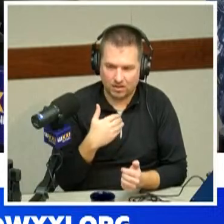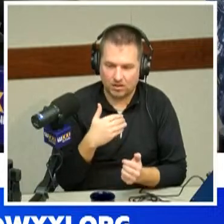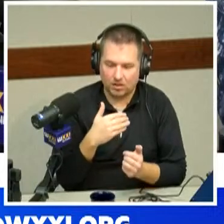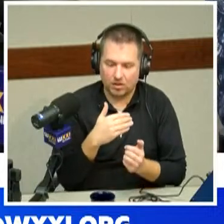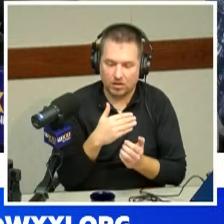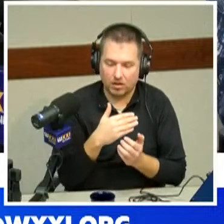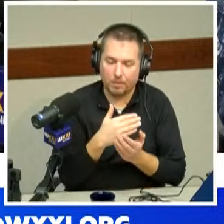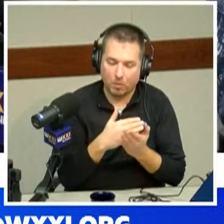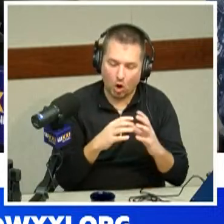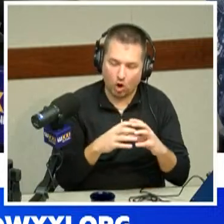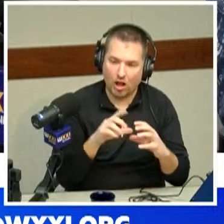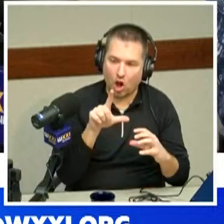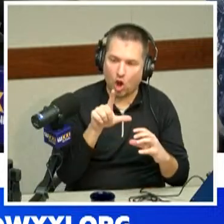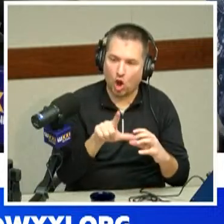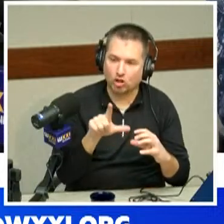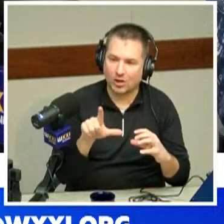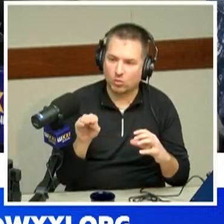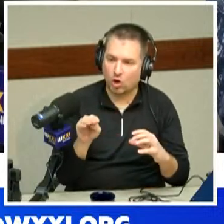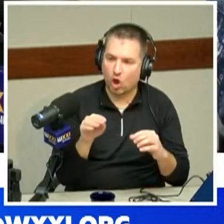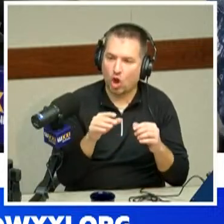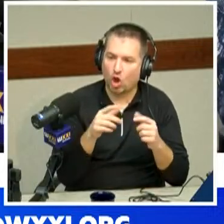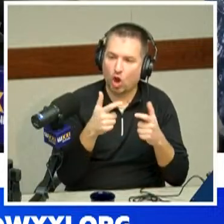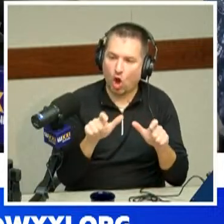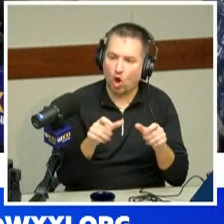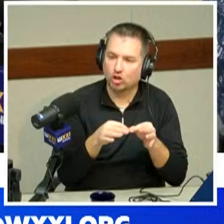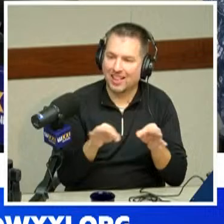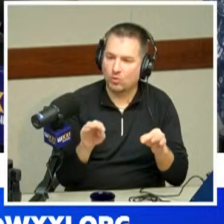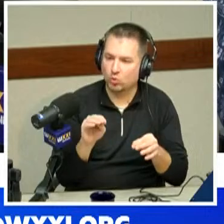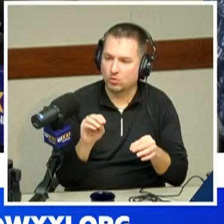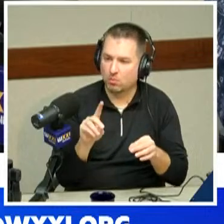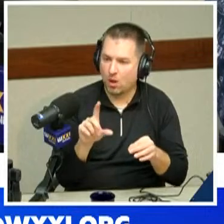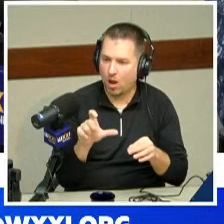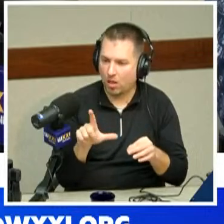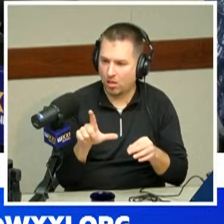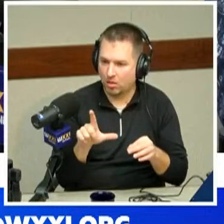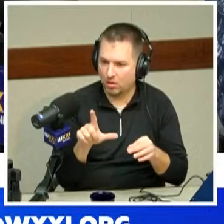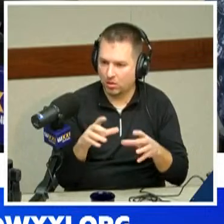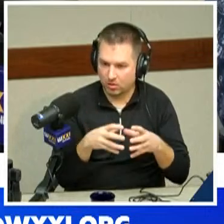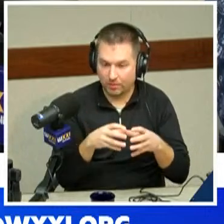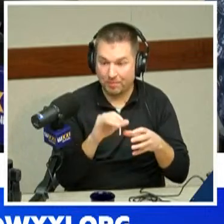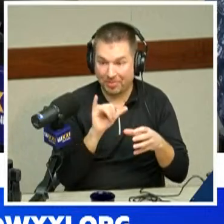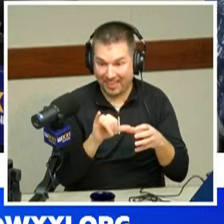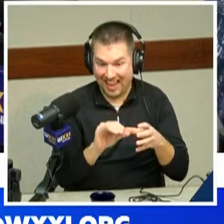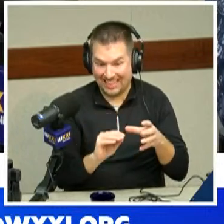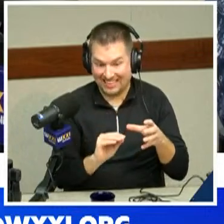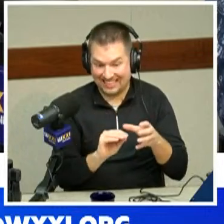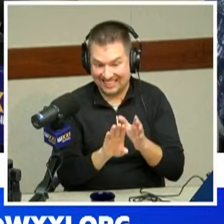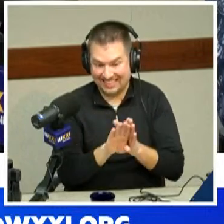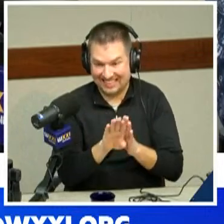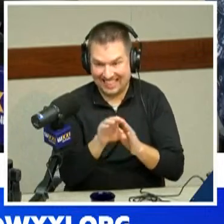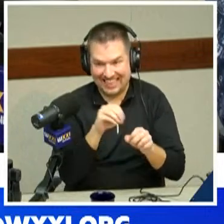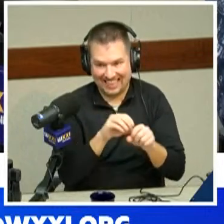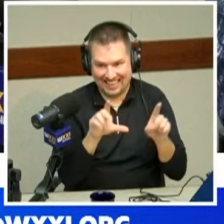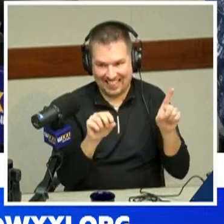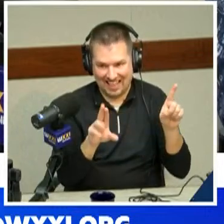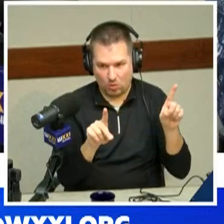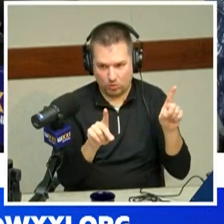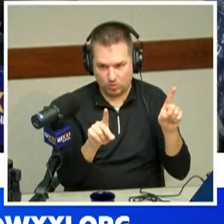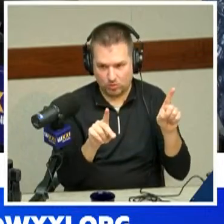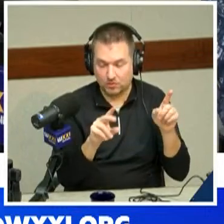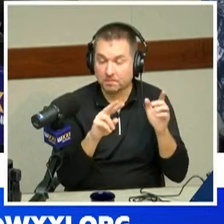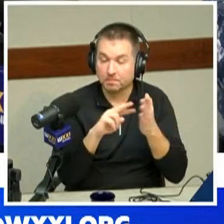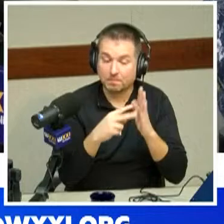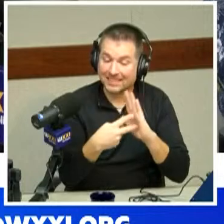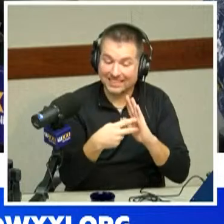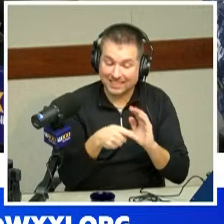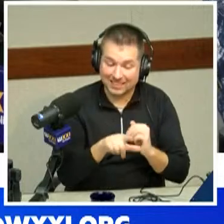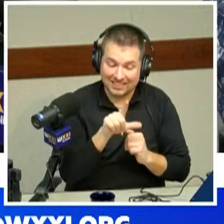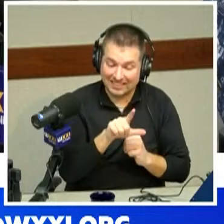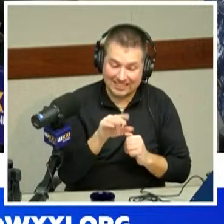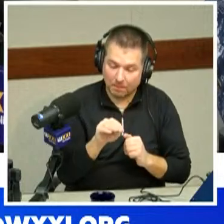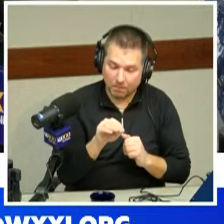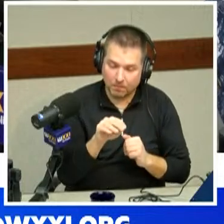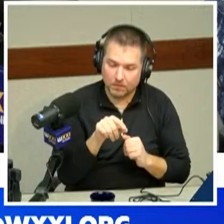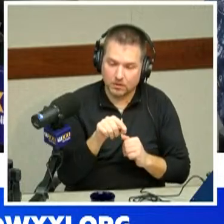model so that part is in the cloud right now what it does is that it um find it find the uh the it